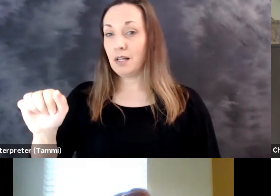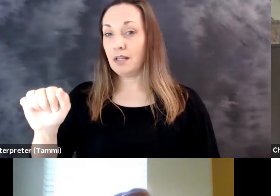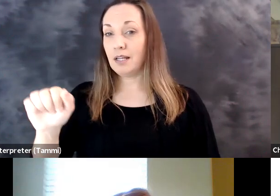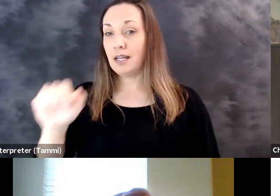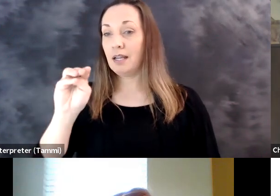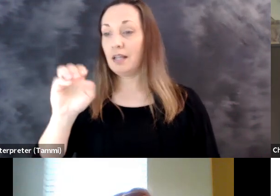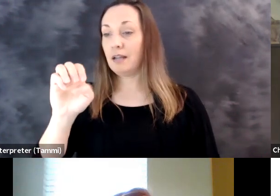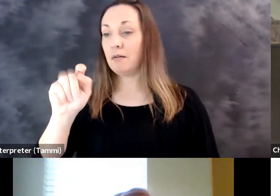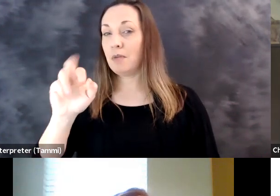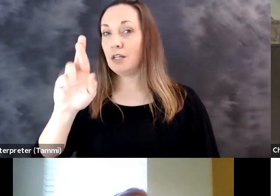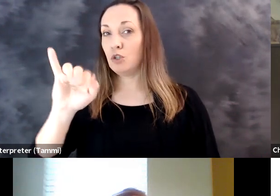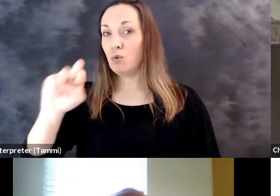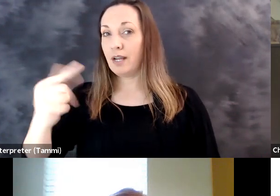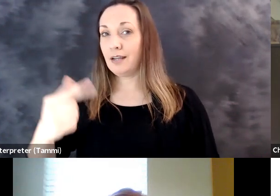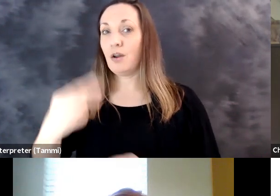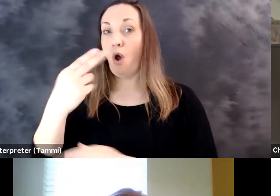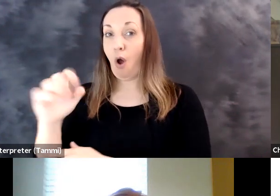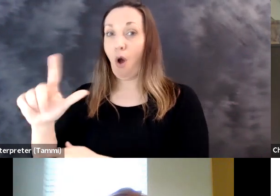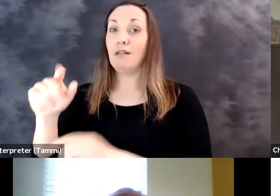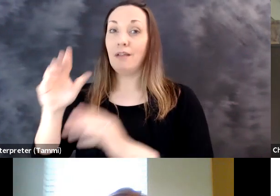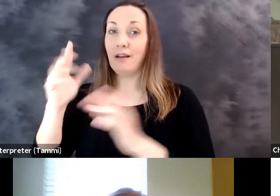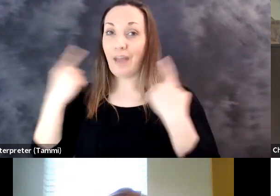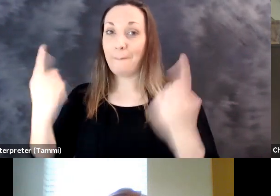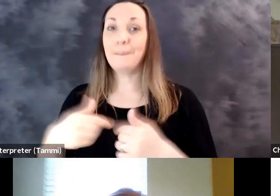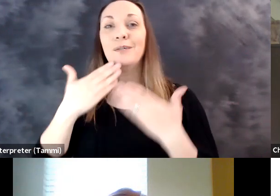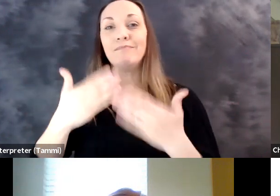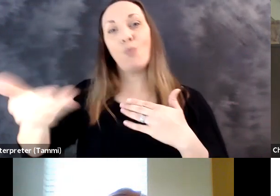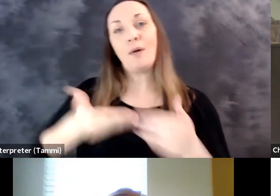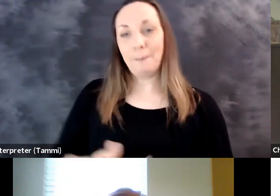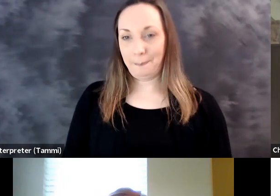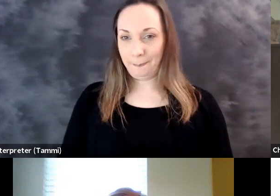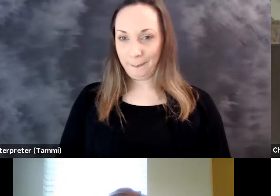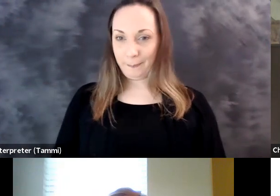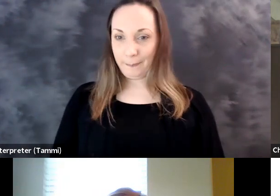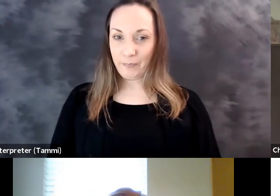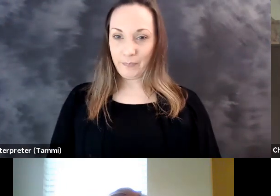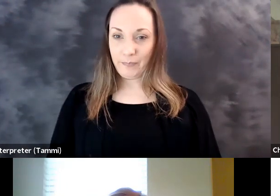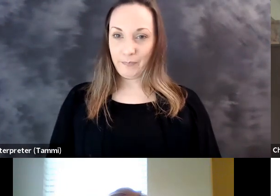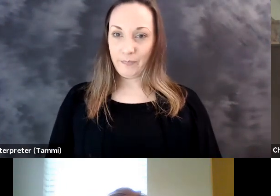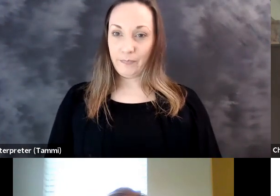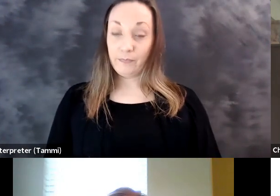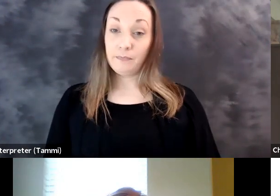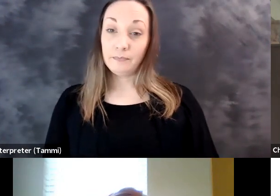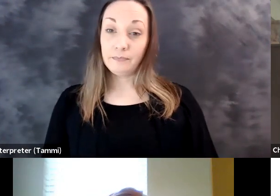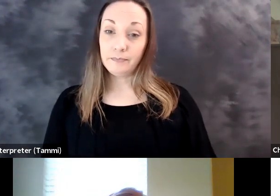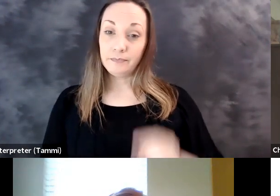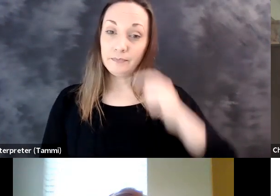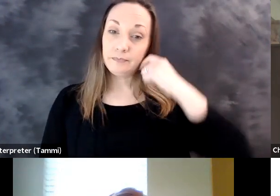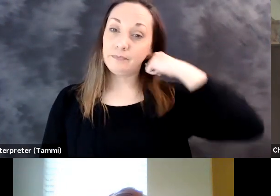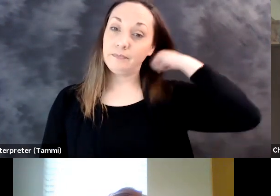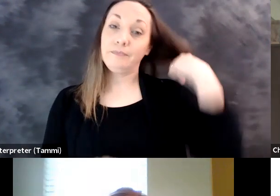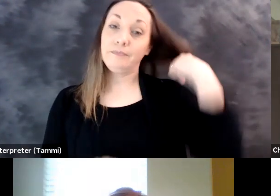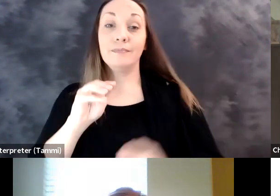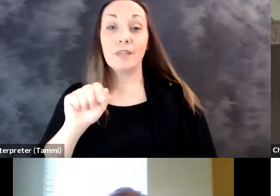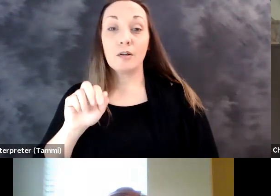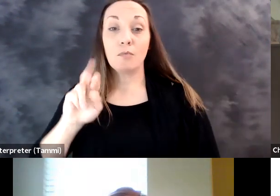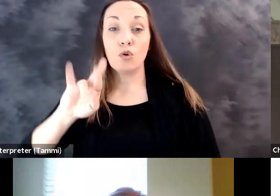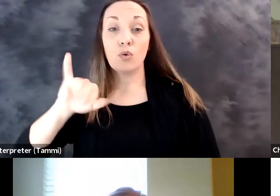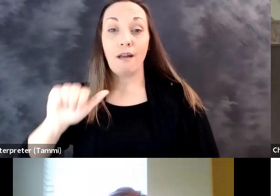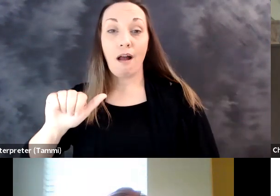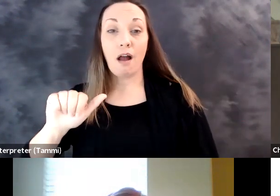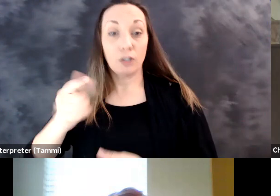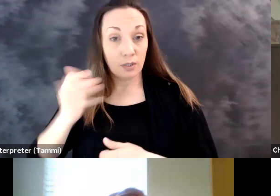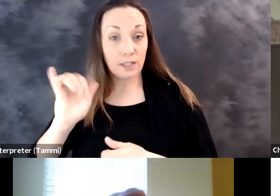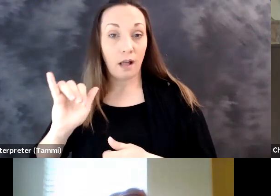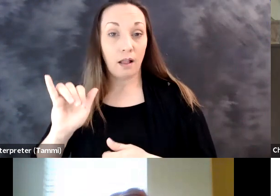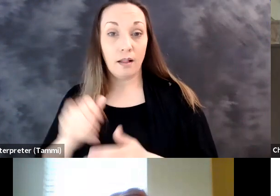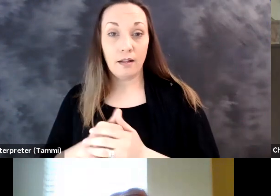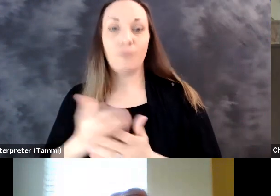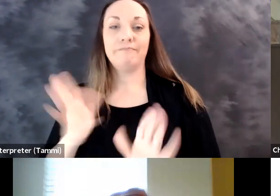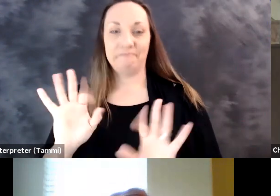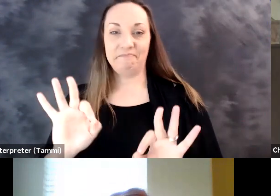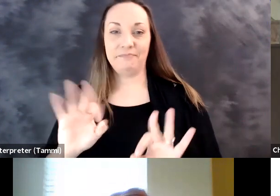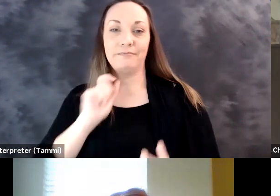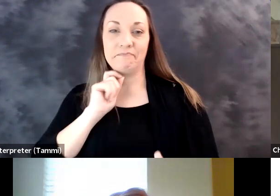So welcome, Maria.